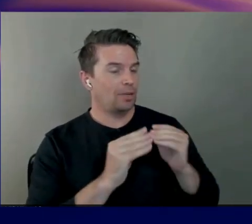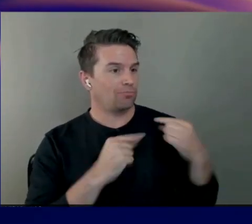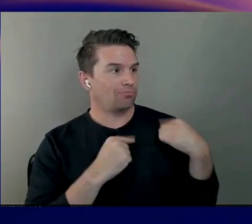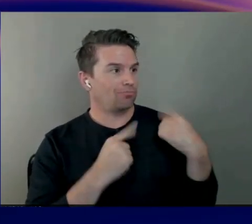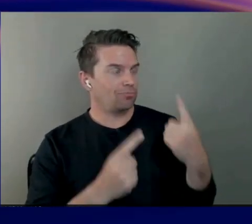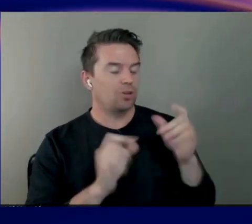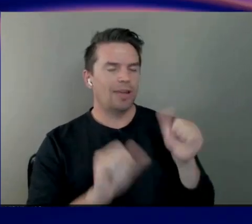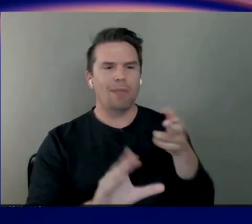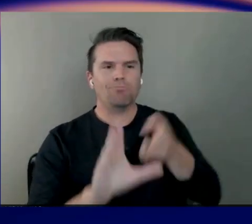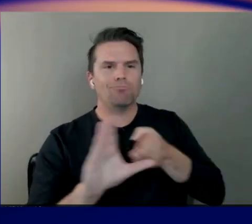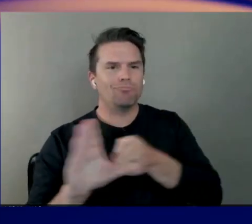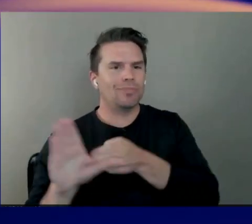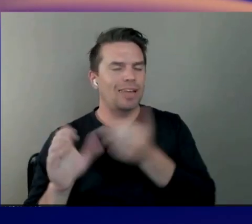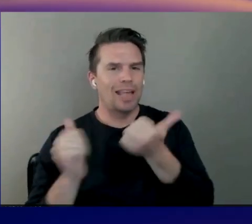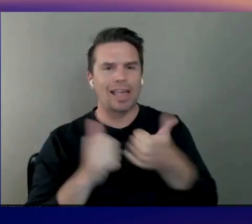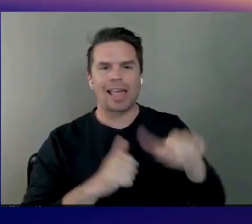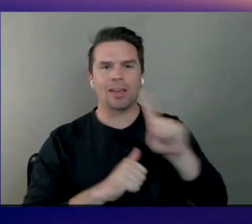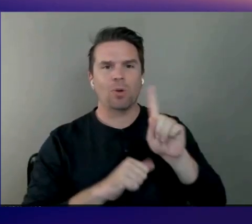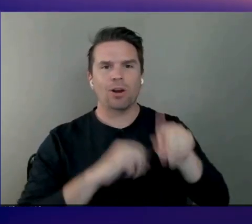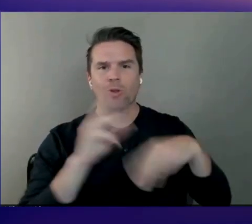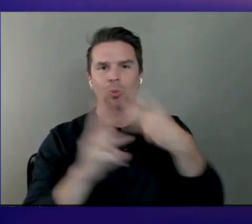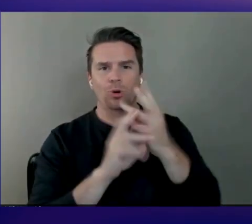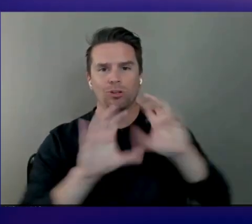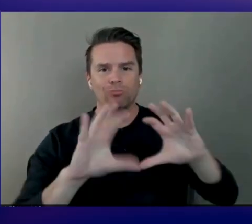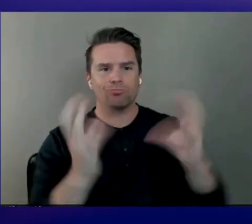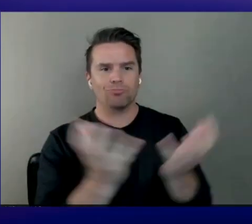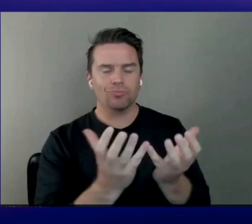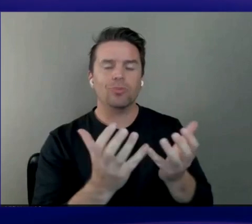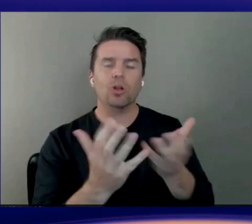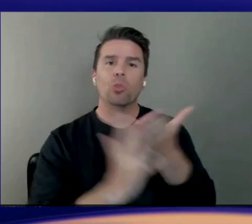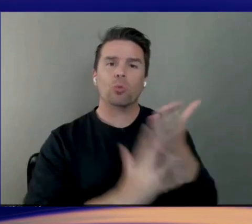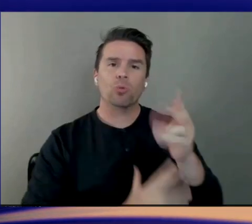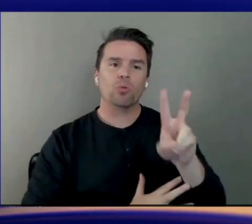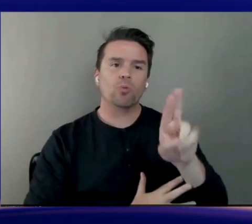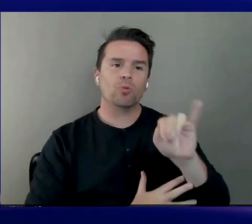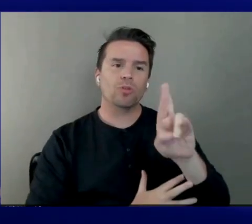in the Virtual Circuit, accessible from the AWS Deepracer console.